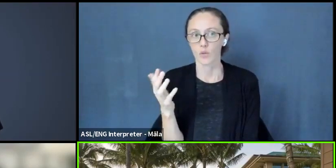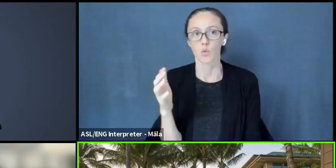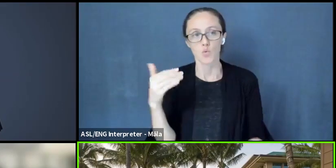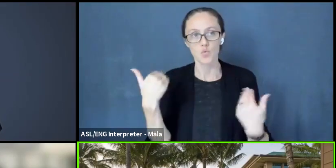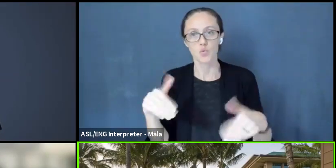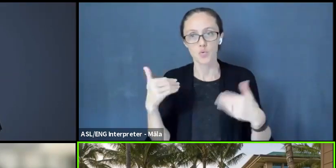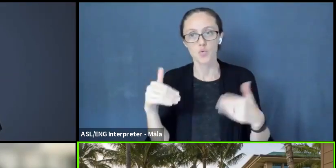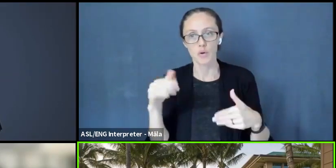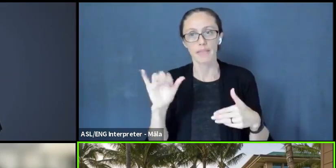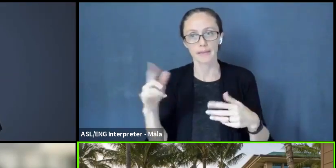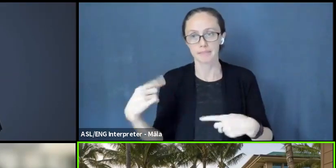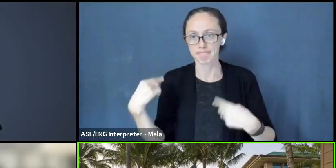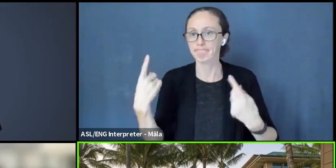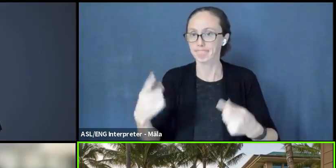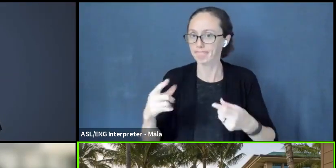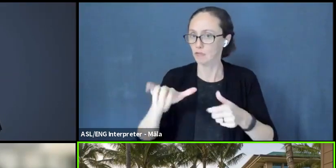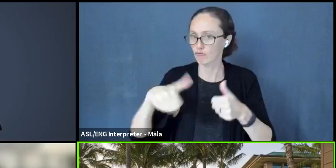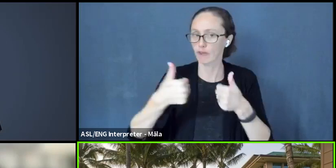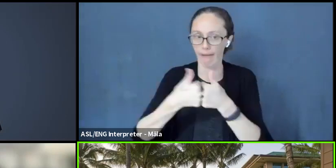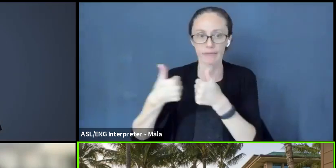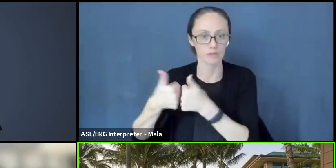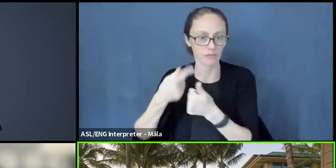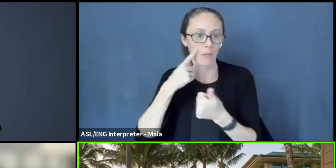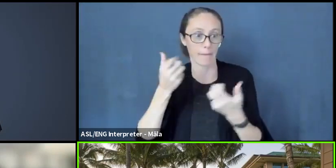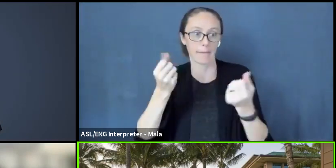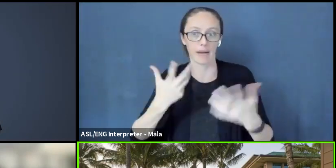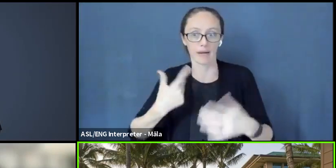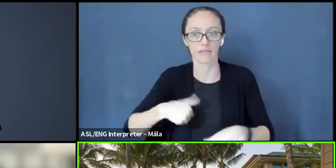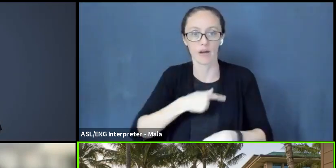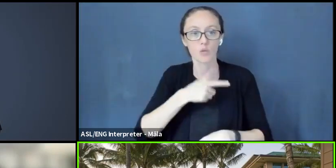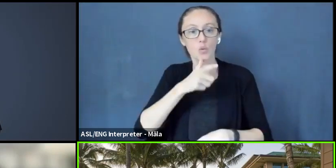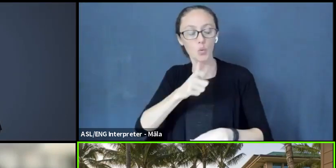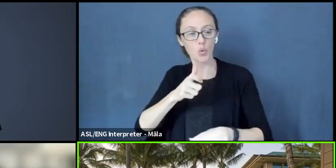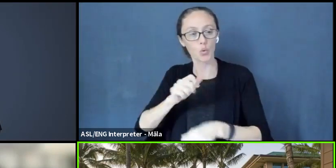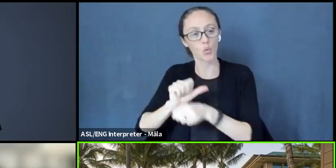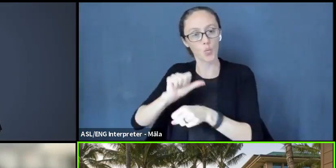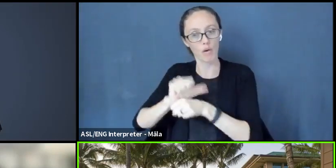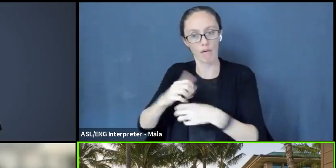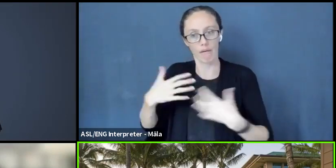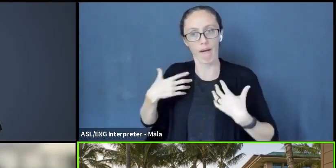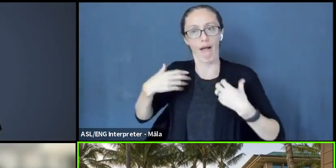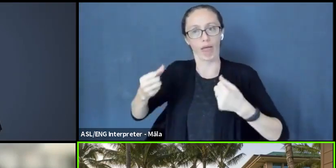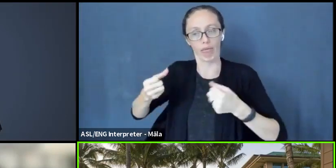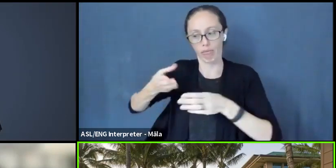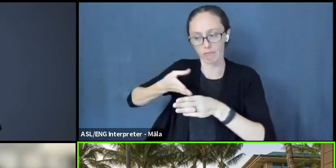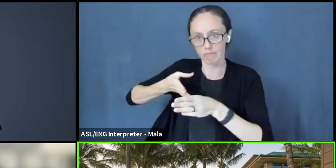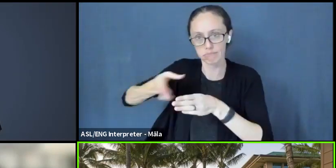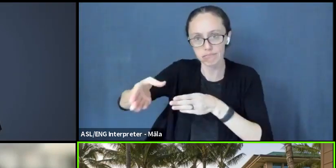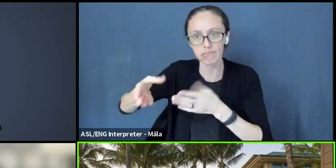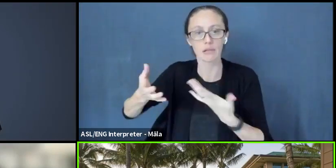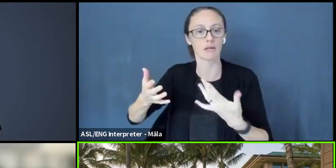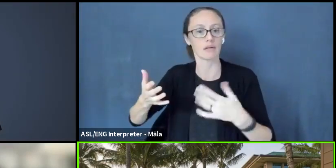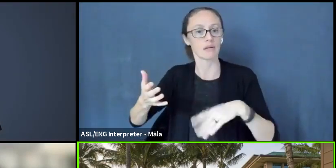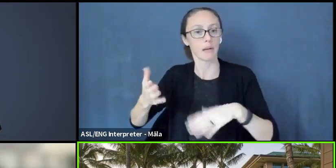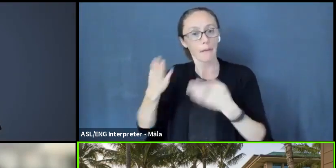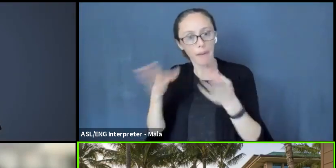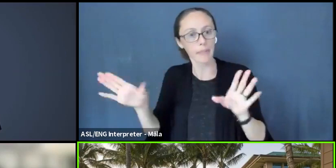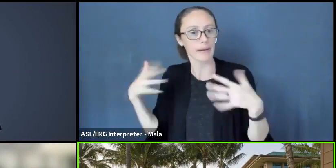Been challenging for us in the health professions and public health trying to keep the public